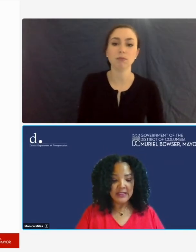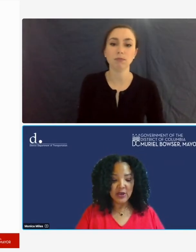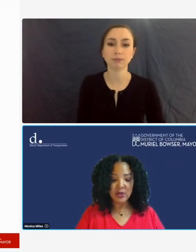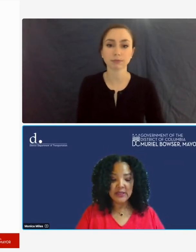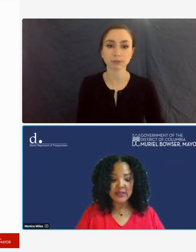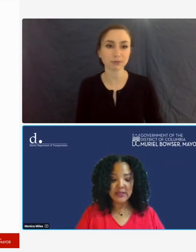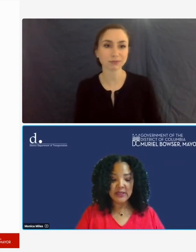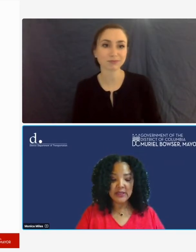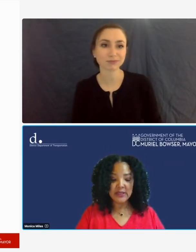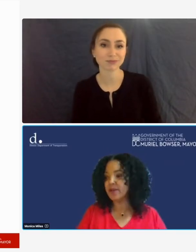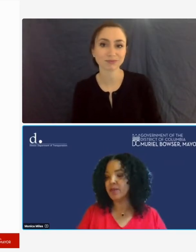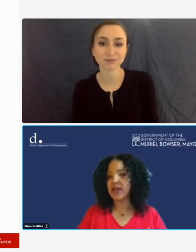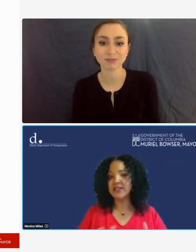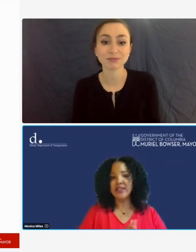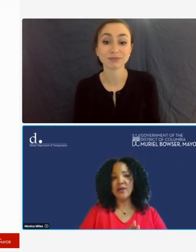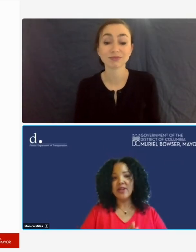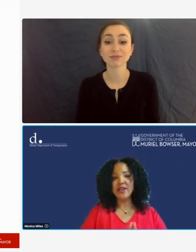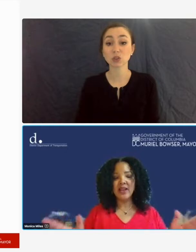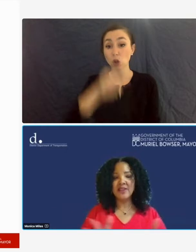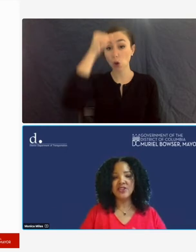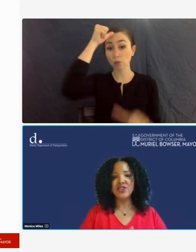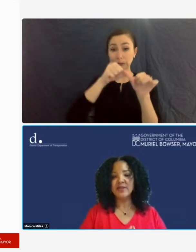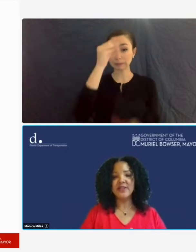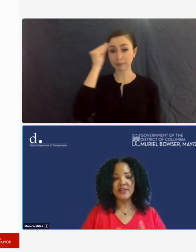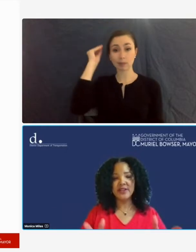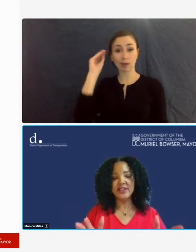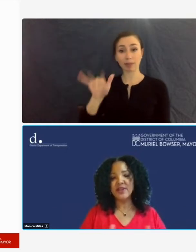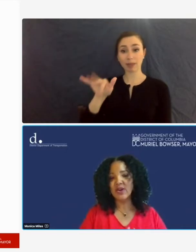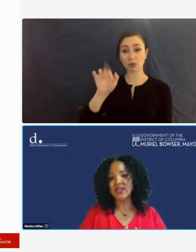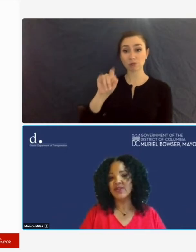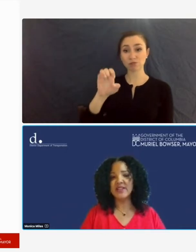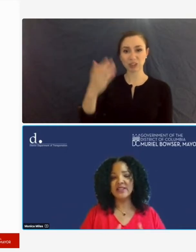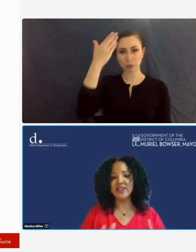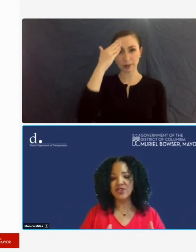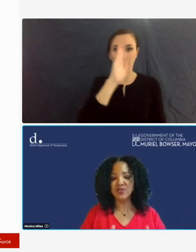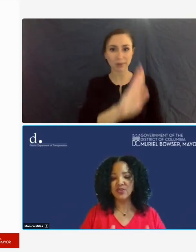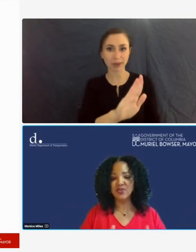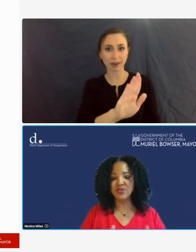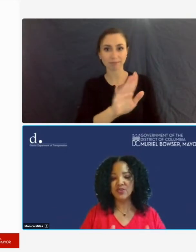so let's keep this rate in mind so now we know iv engineering their indirect cost rate is 125